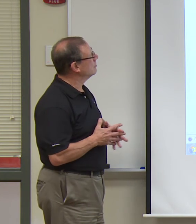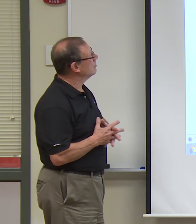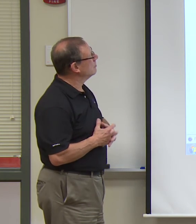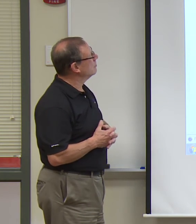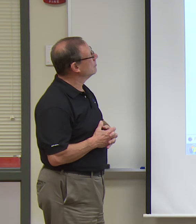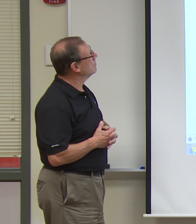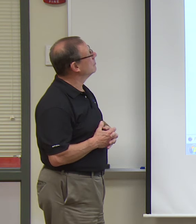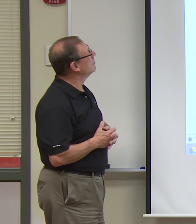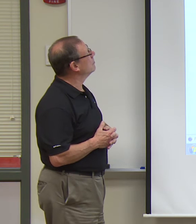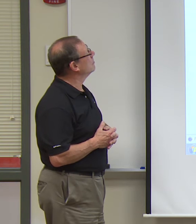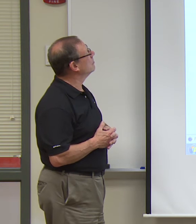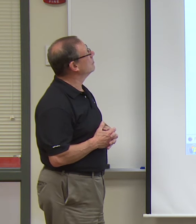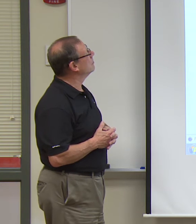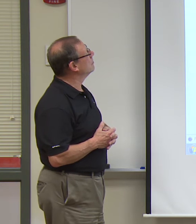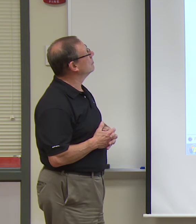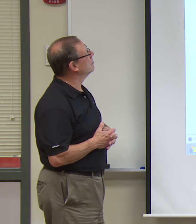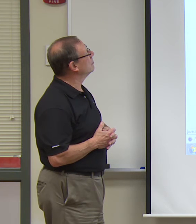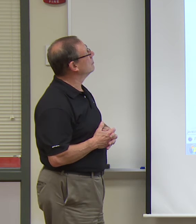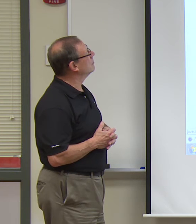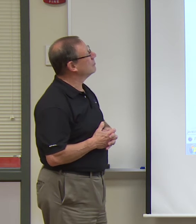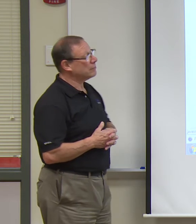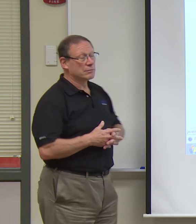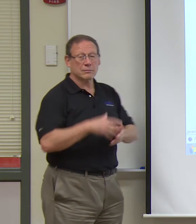Where everything is listed.